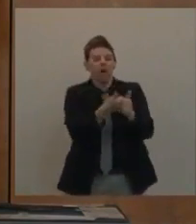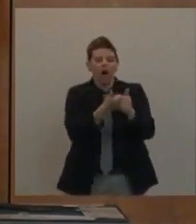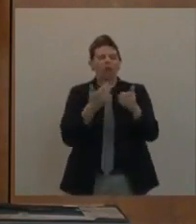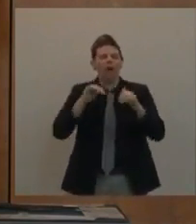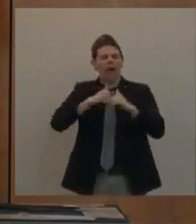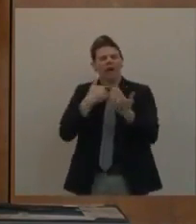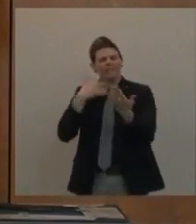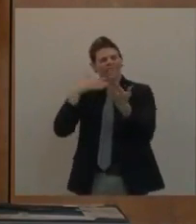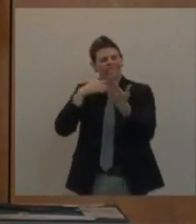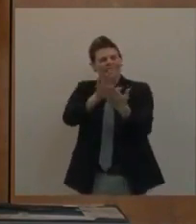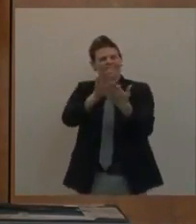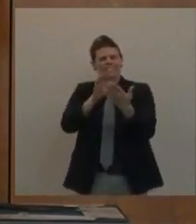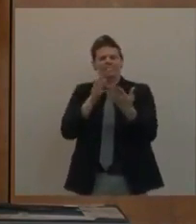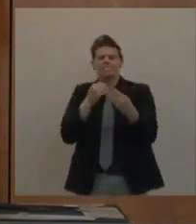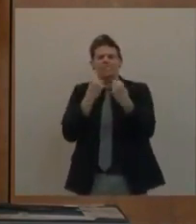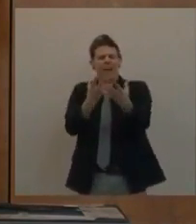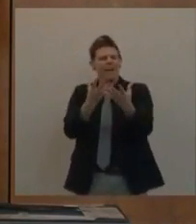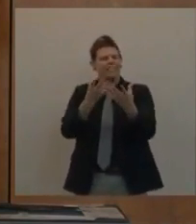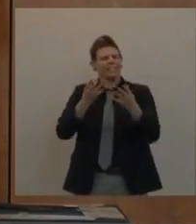IT IS AT THE RIGHT WORK.